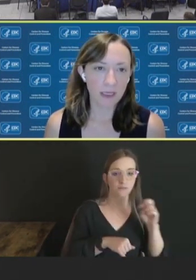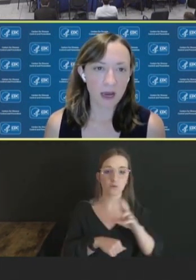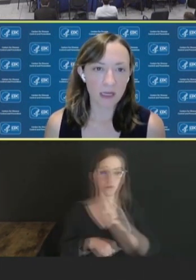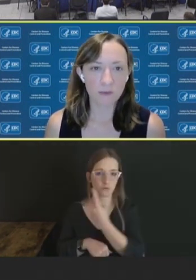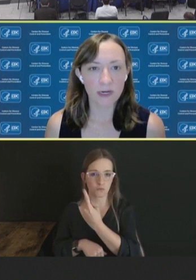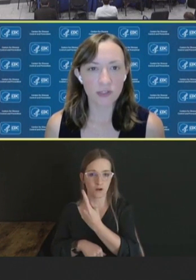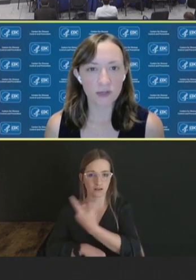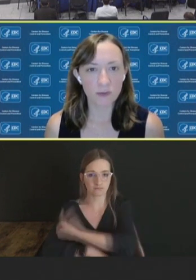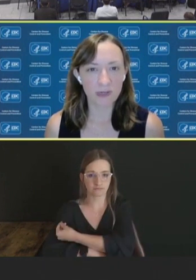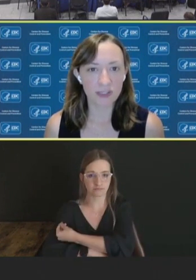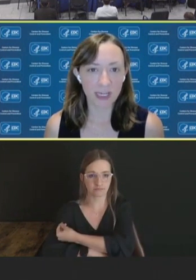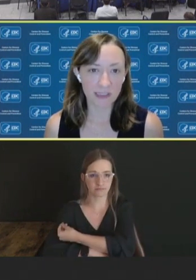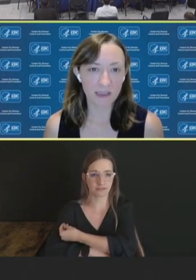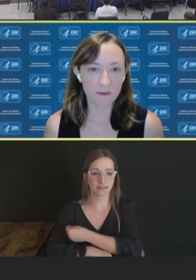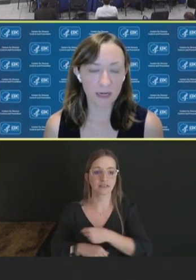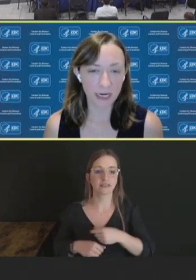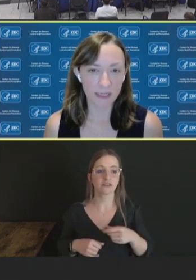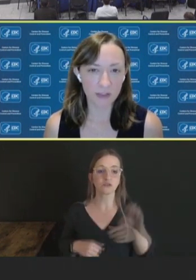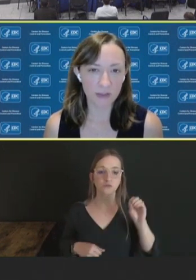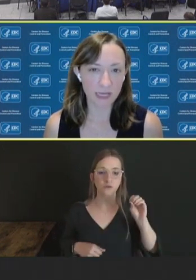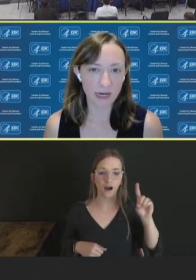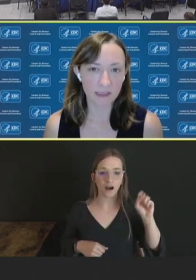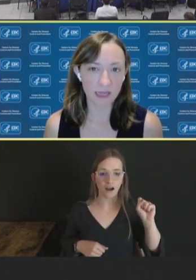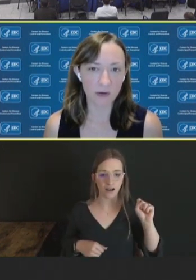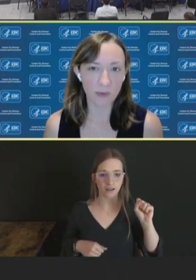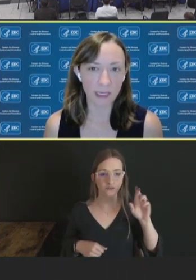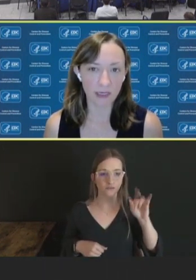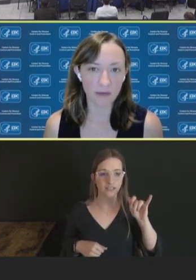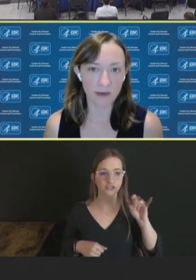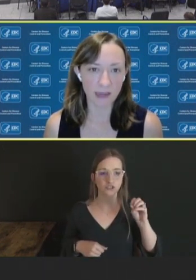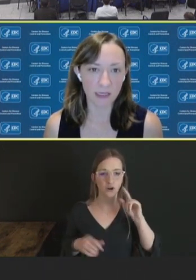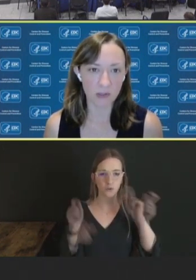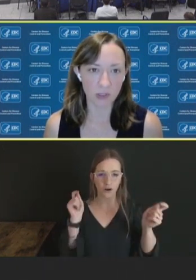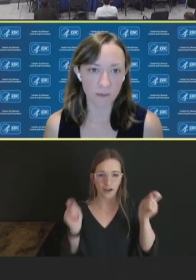The odds ratios were adjusted for age, sex, and week of vaccination.